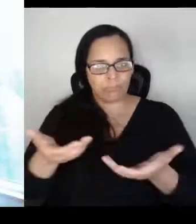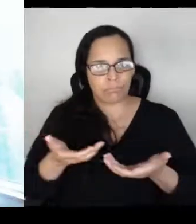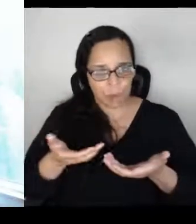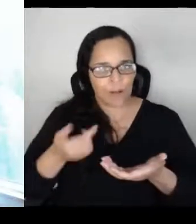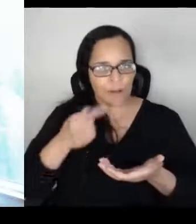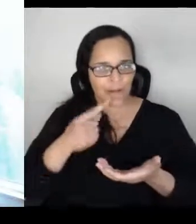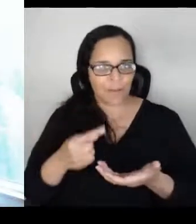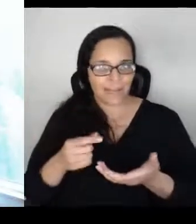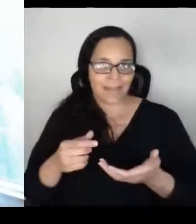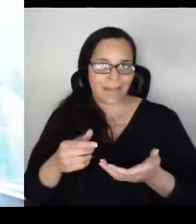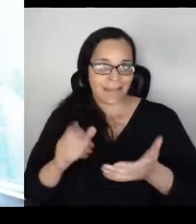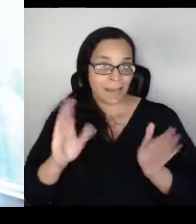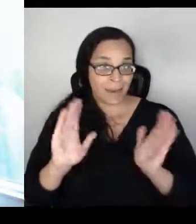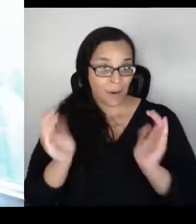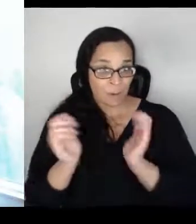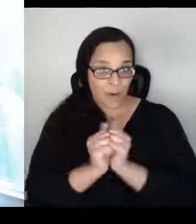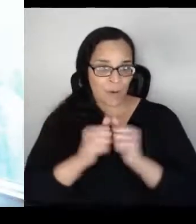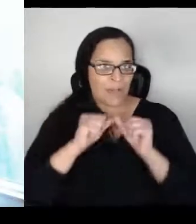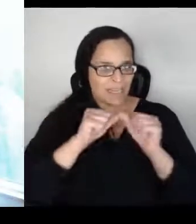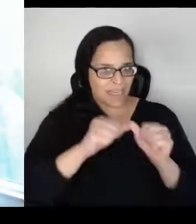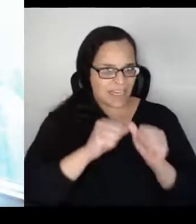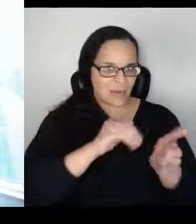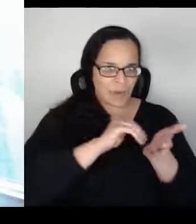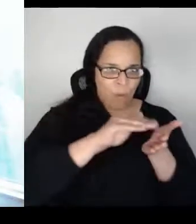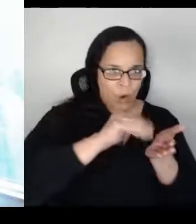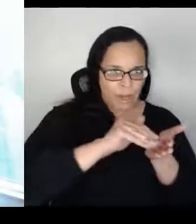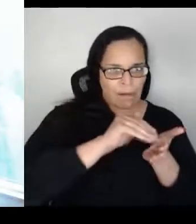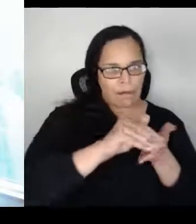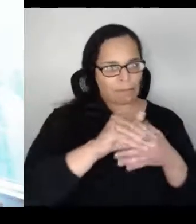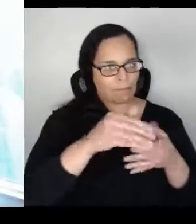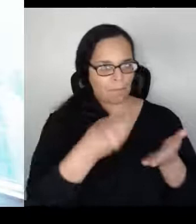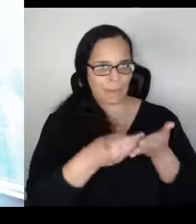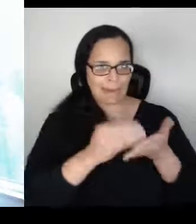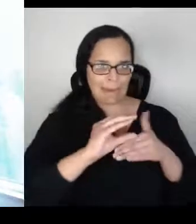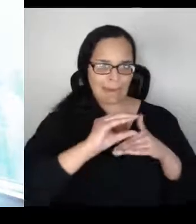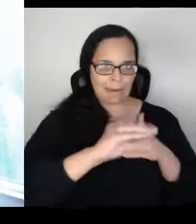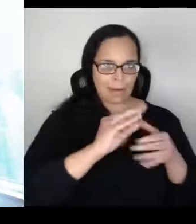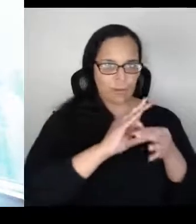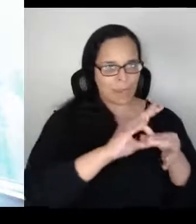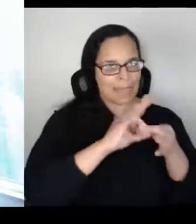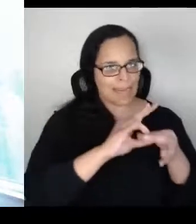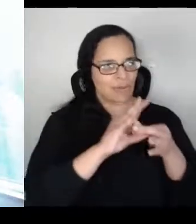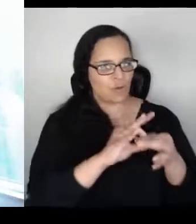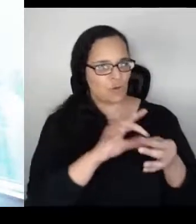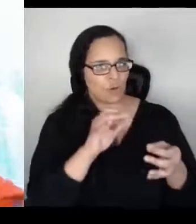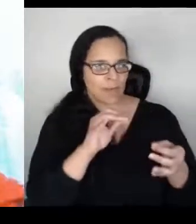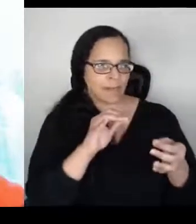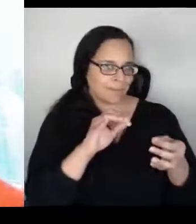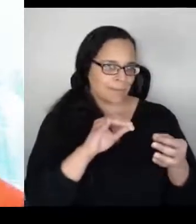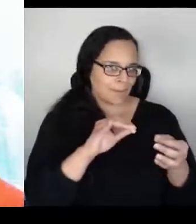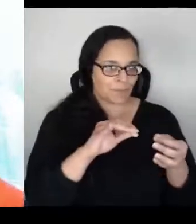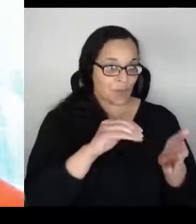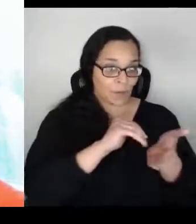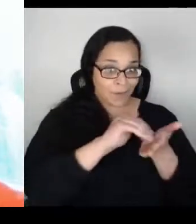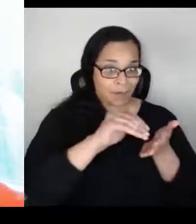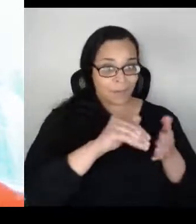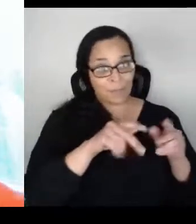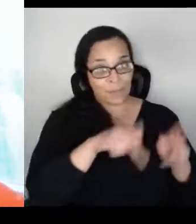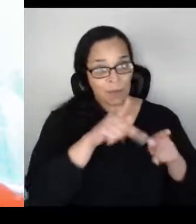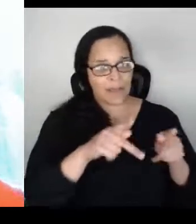and deporting millions of people at their most vulnerable moments. I think one thing that I will say during this